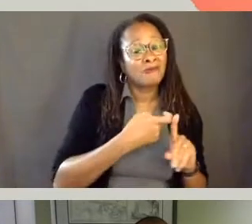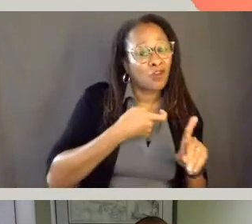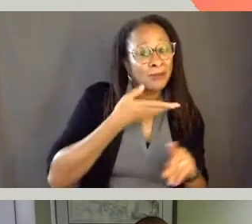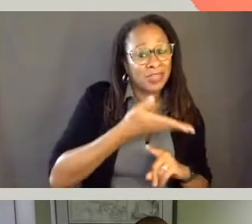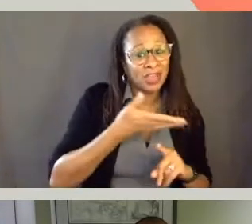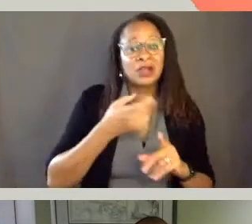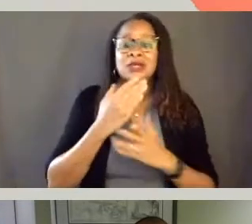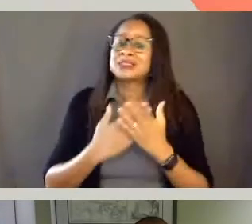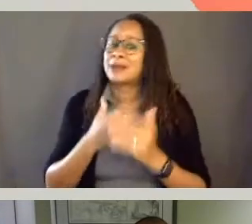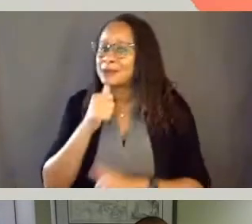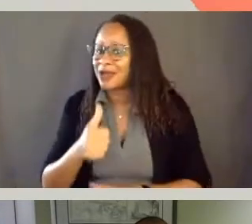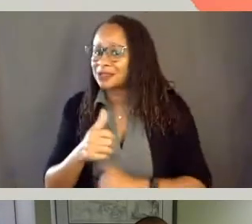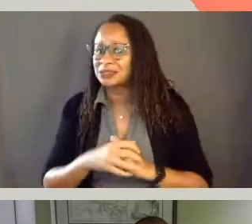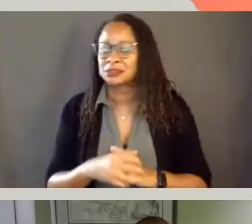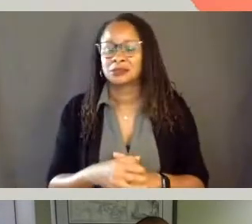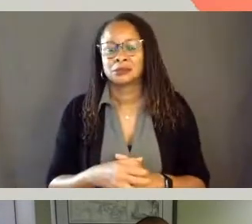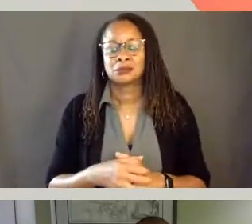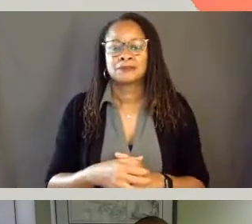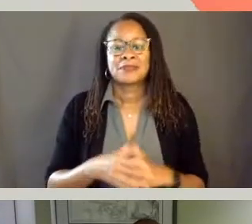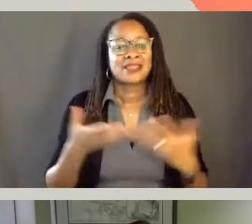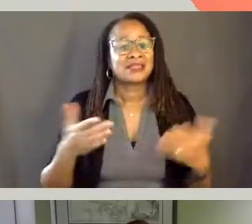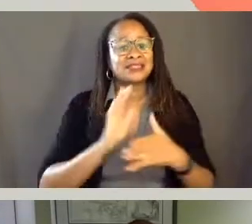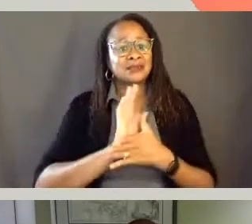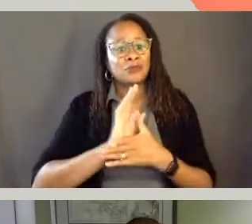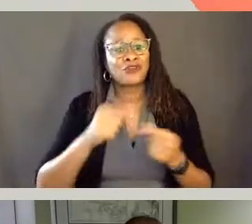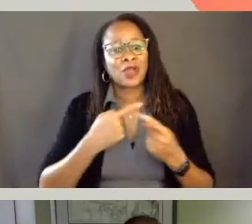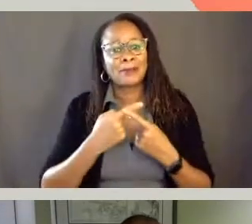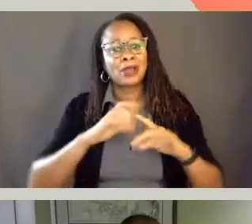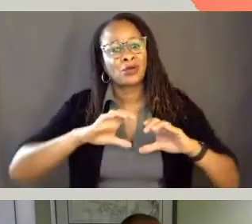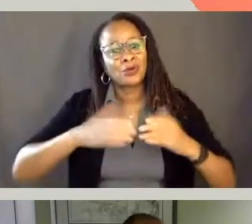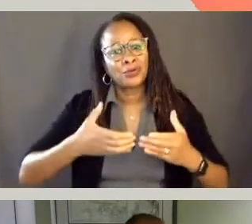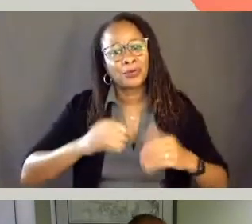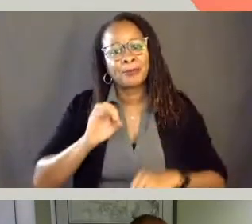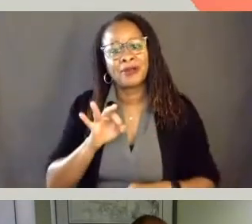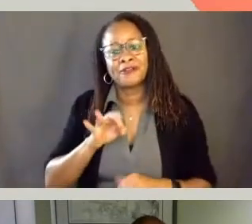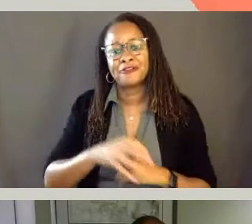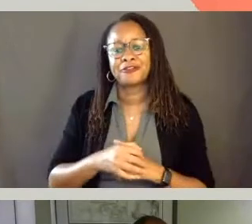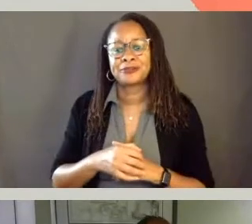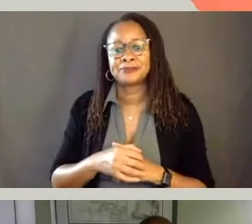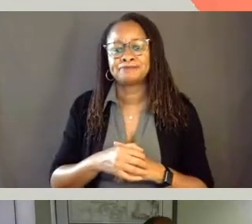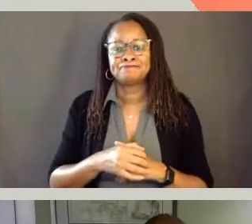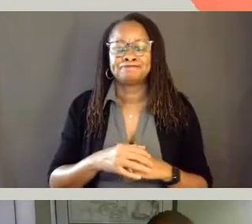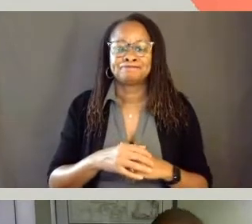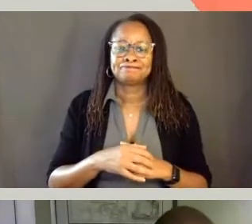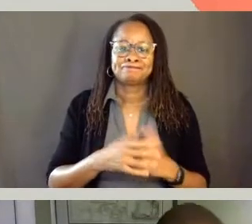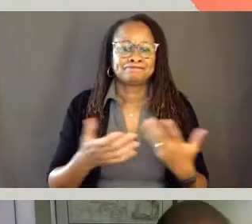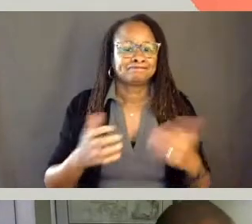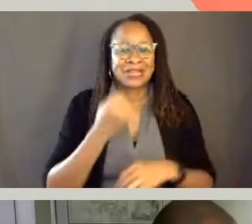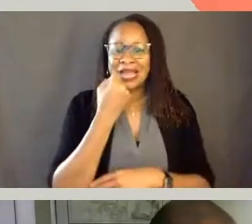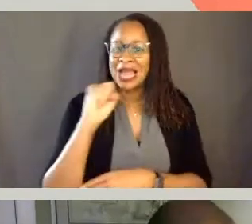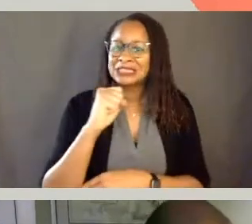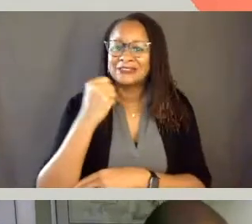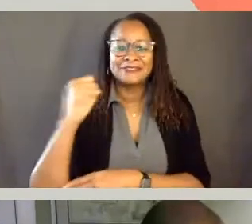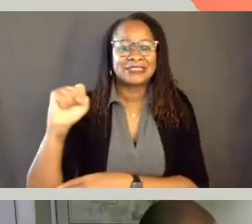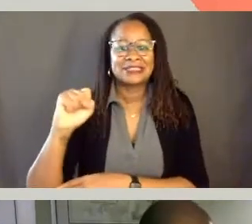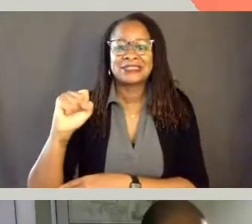But this is a movie about a group of tireless activist in Detroit fighting for